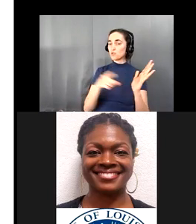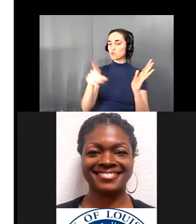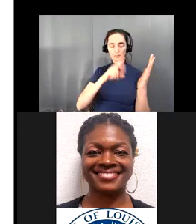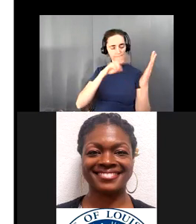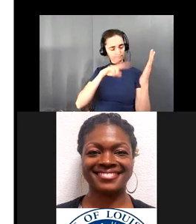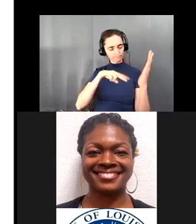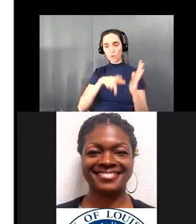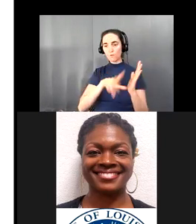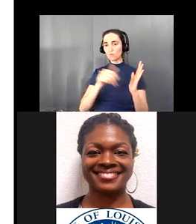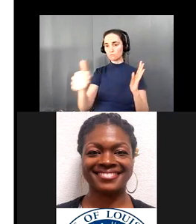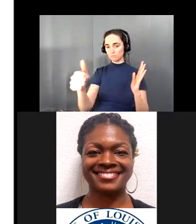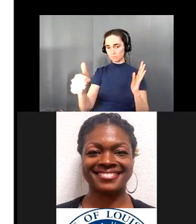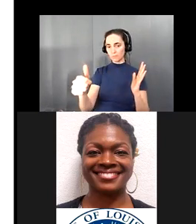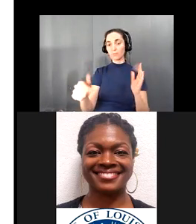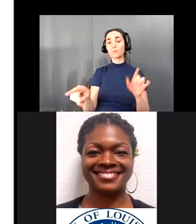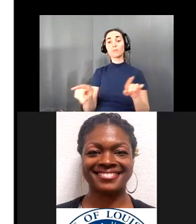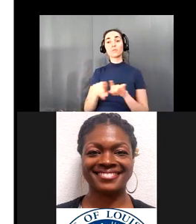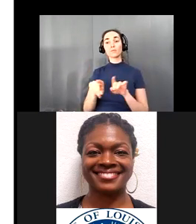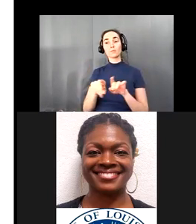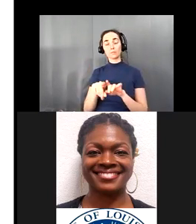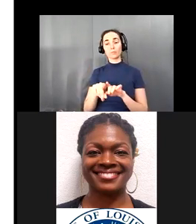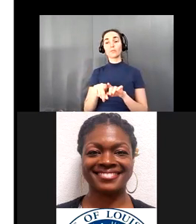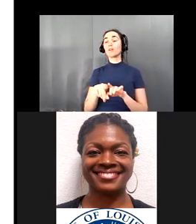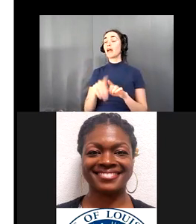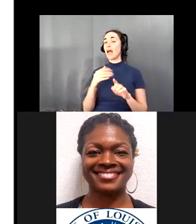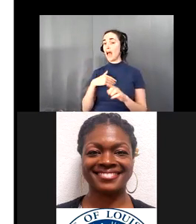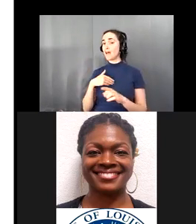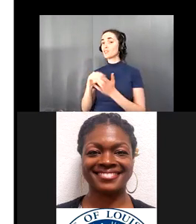16:25:46 We also have it out there for law enforcement to review as well to under their